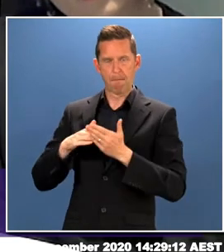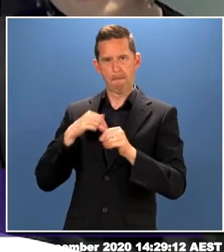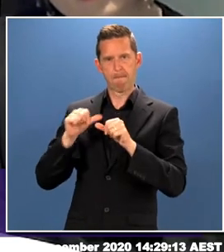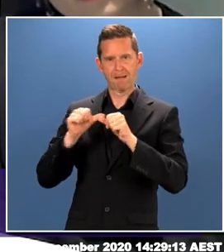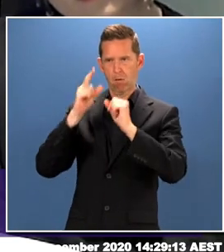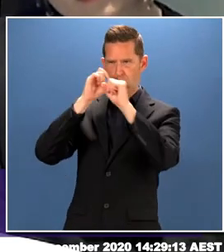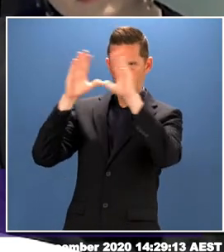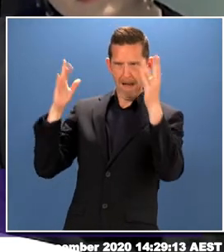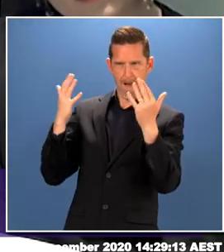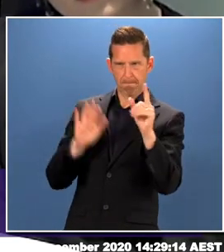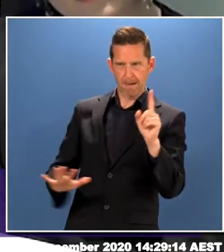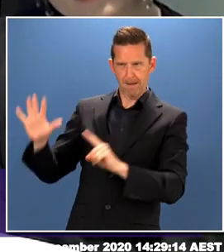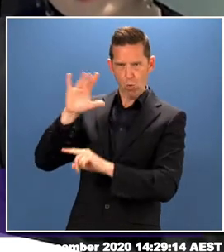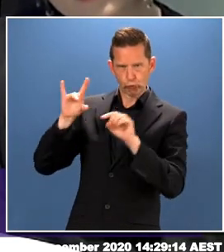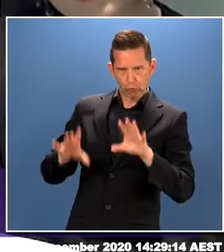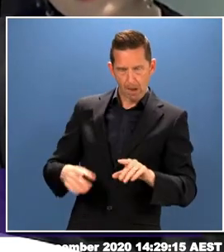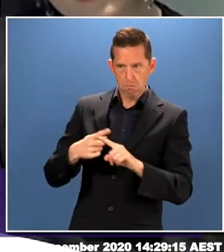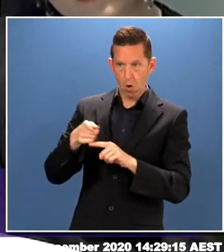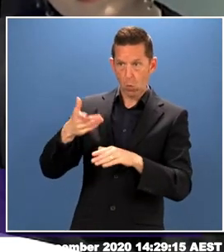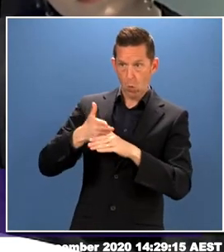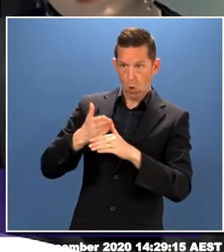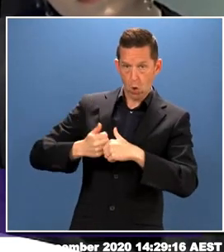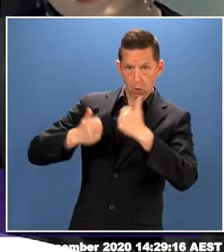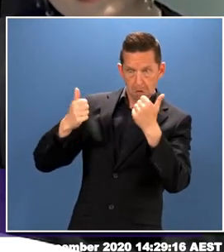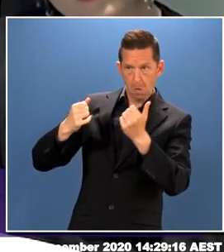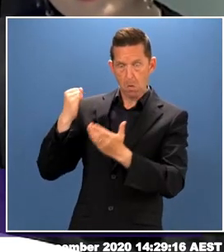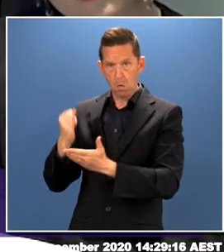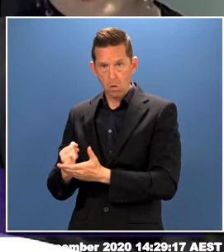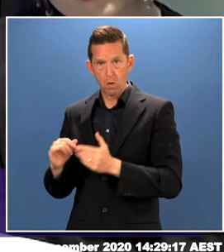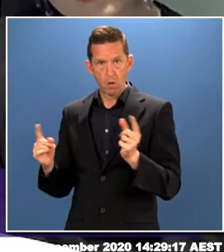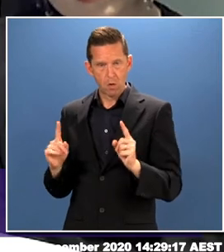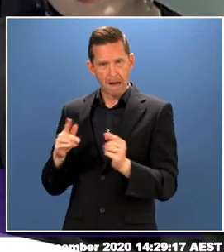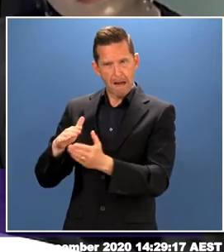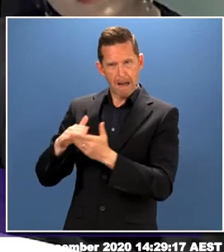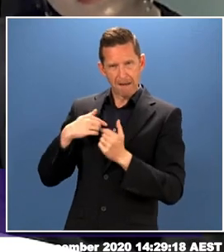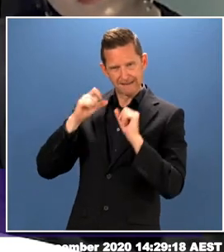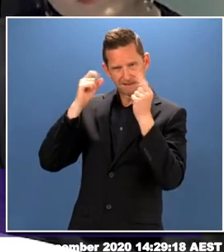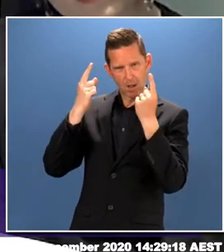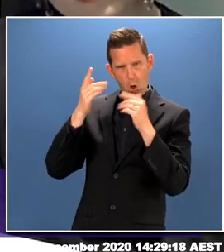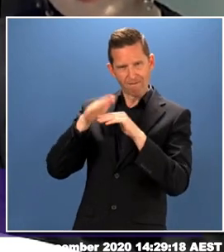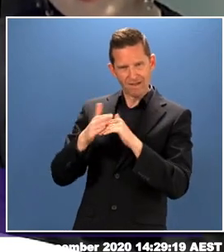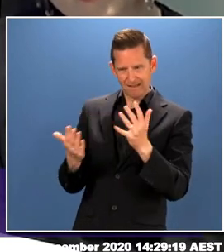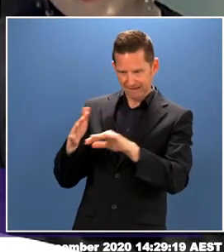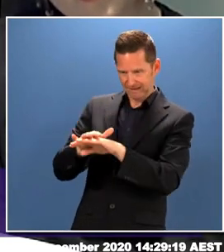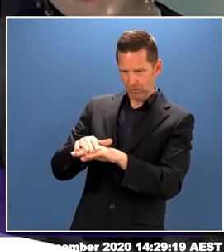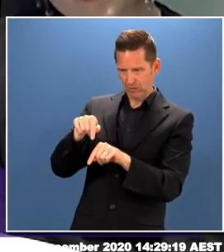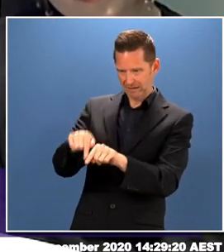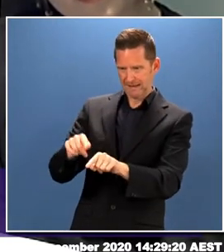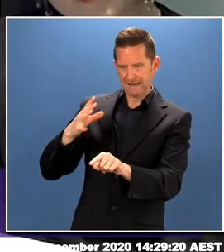including their employment outcomes, and it will just help us understand the intersectional needs of LGBTI people with disability more